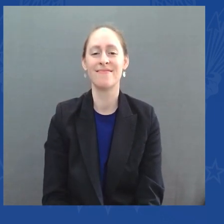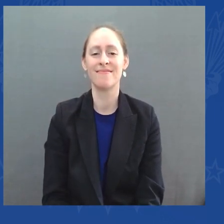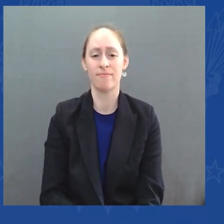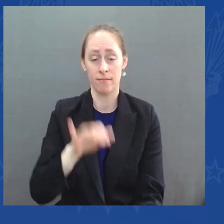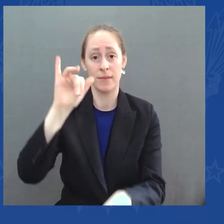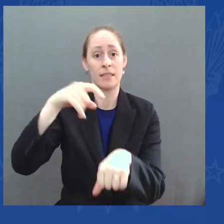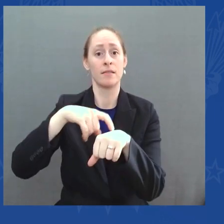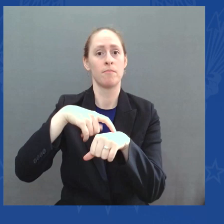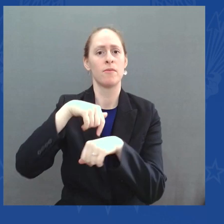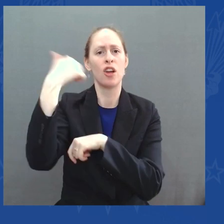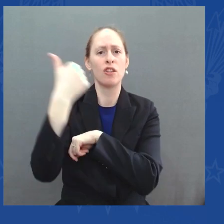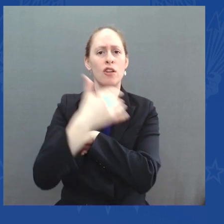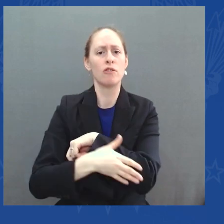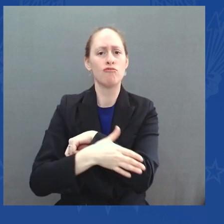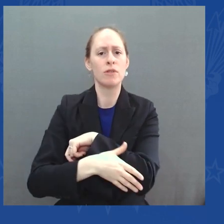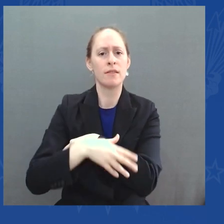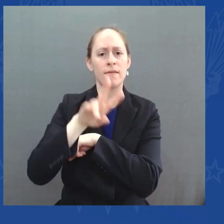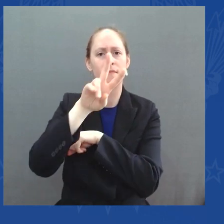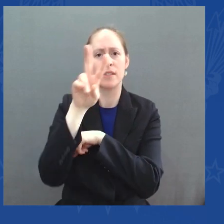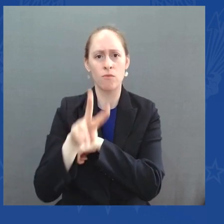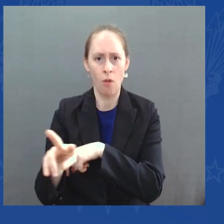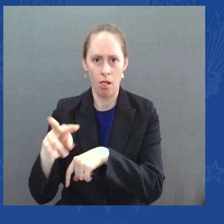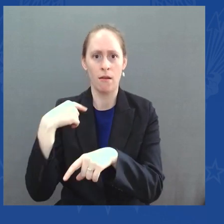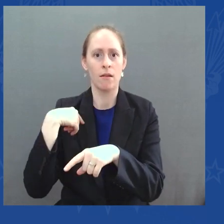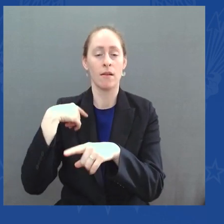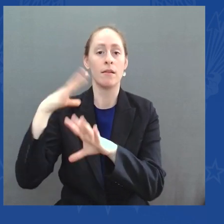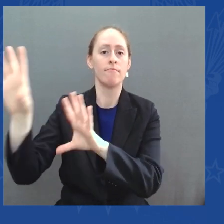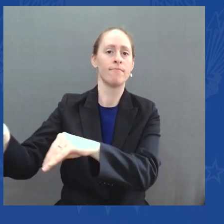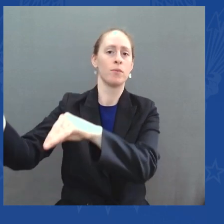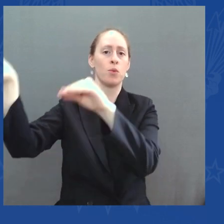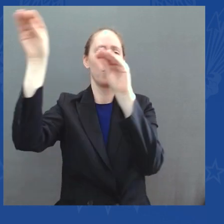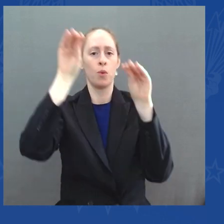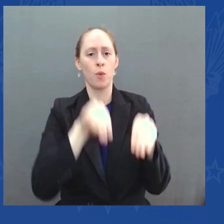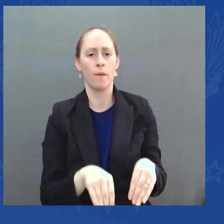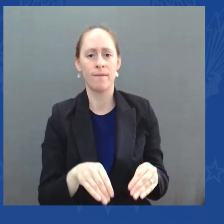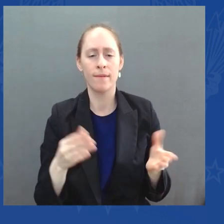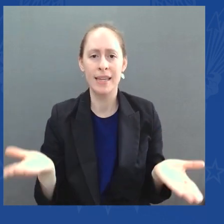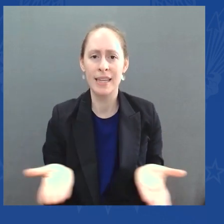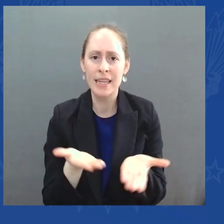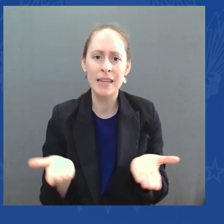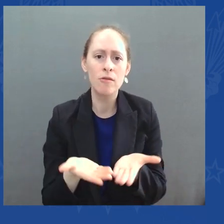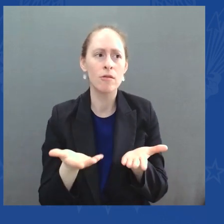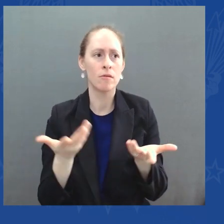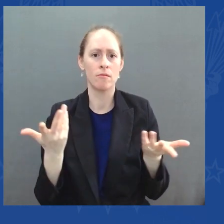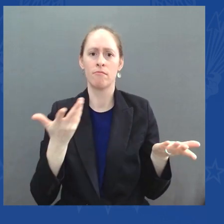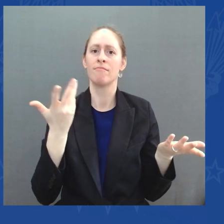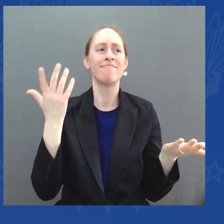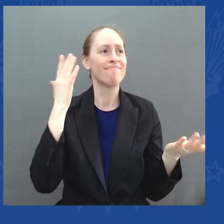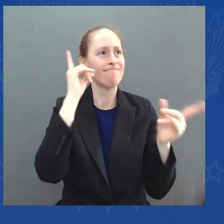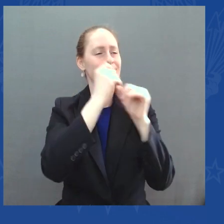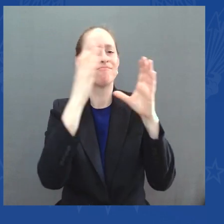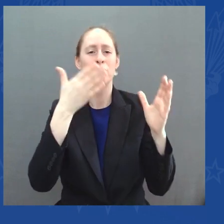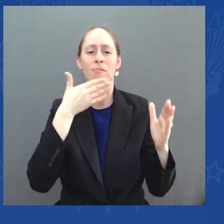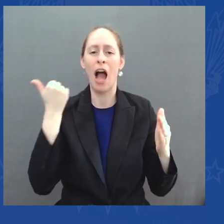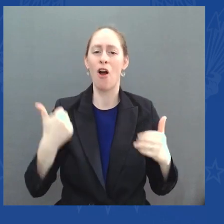and to live the American dream. I always admired their hard work, dedication and sacrifices, even when times were tough.